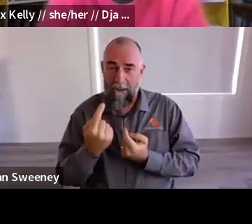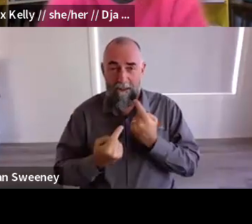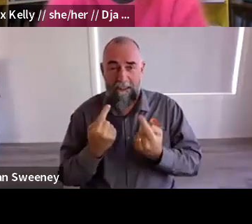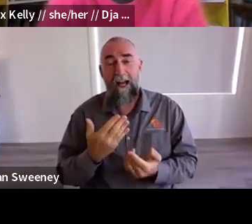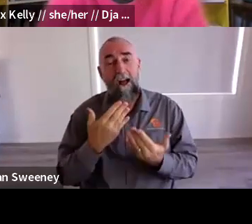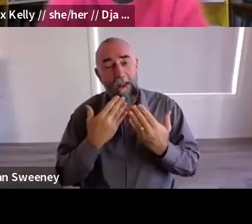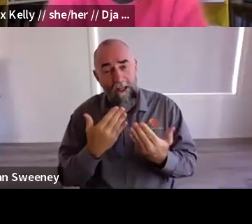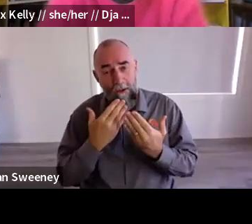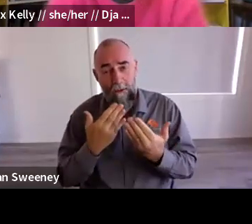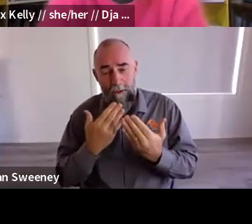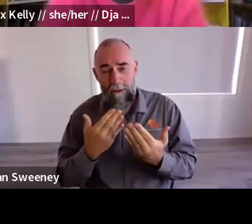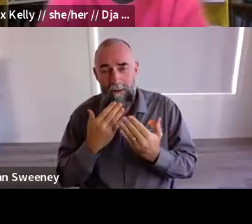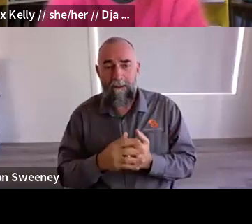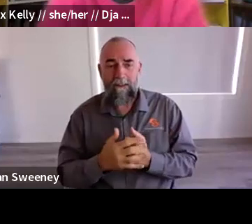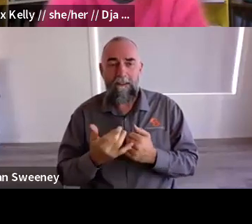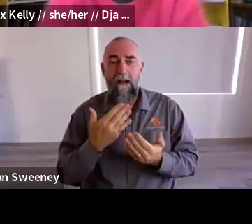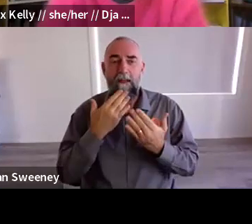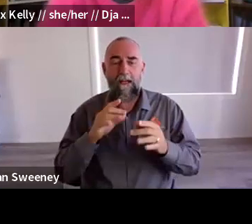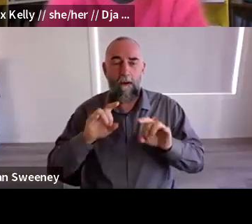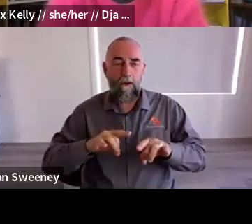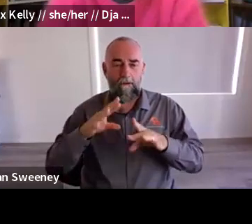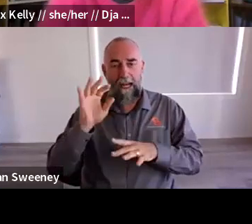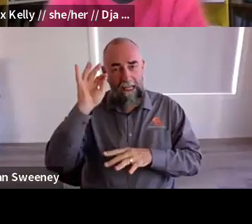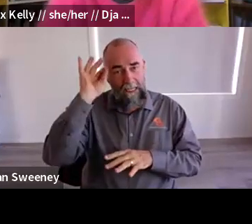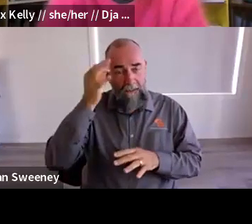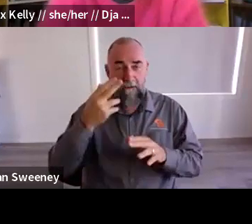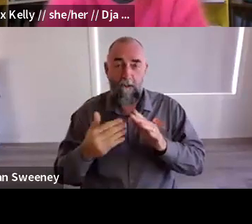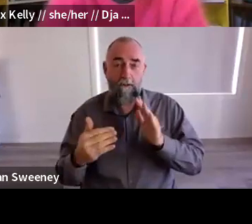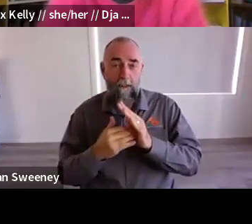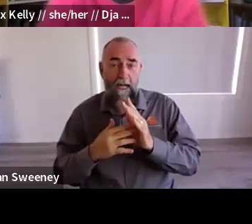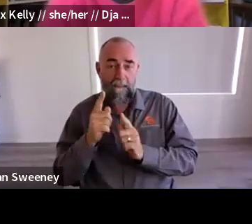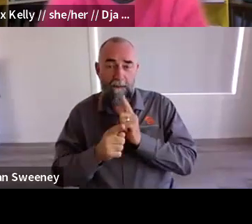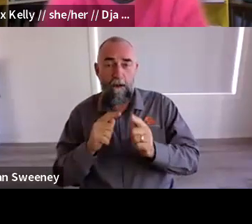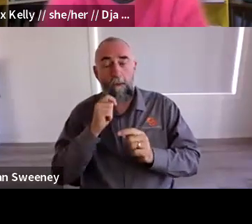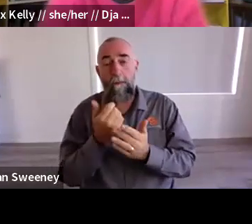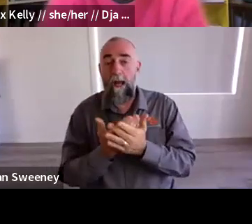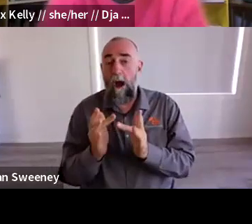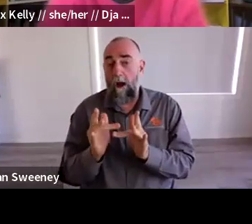happening. I think the more we can support each other through that, the